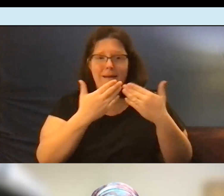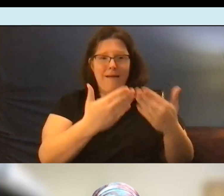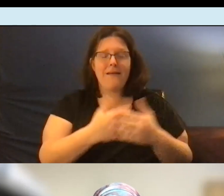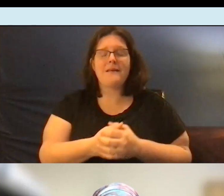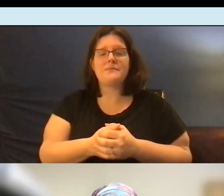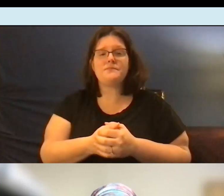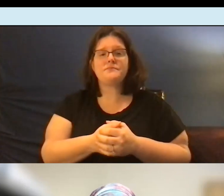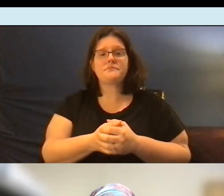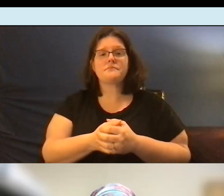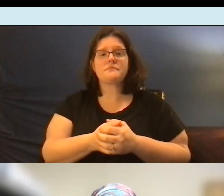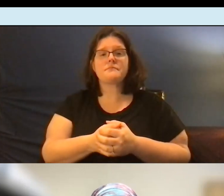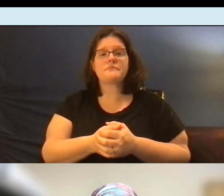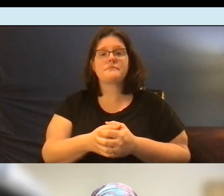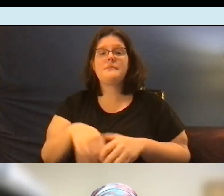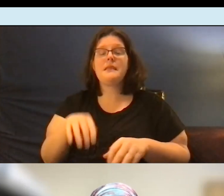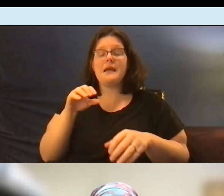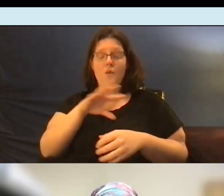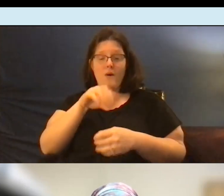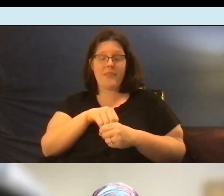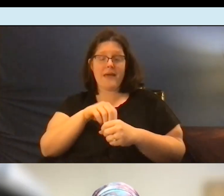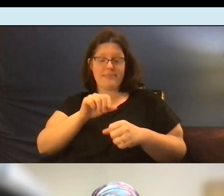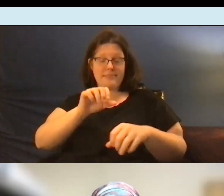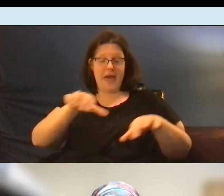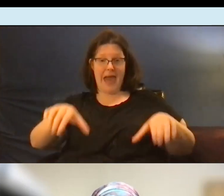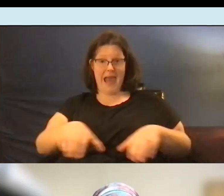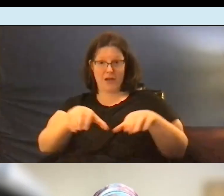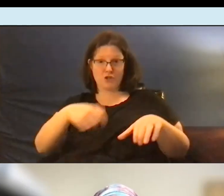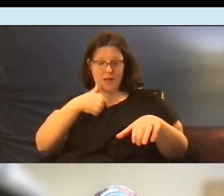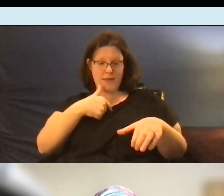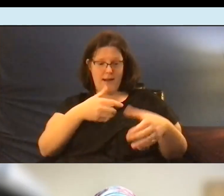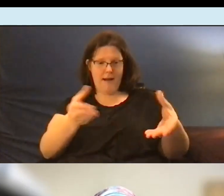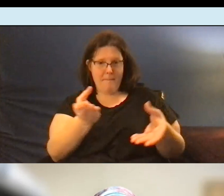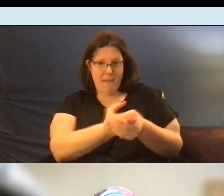actual act of binding it allows me, because I know I get the orders in and I'm actually